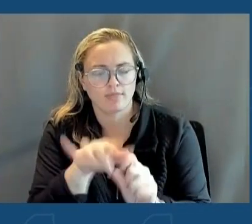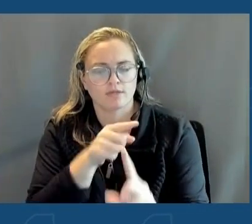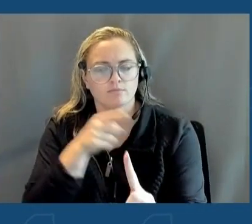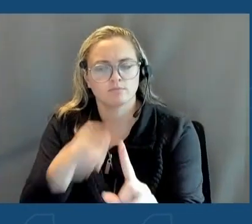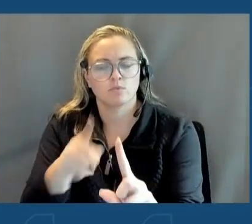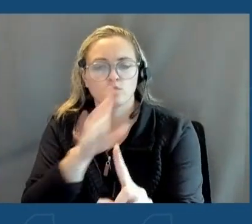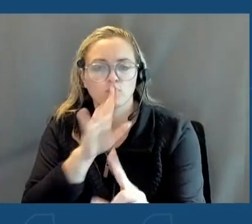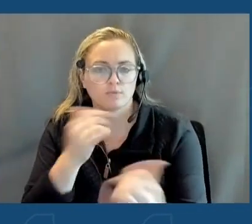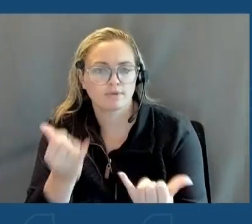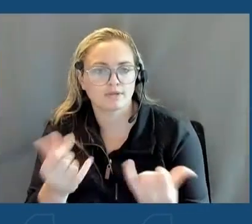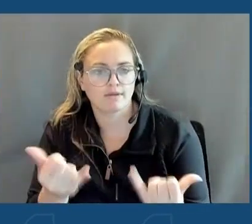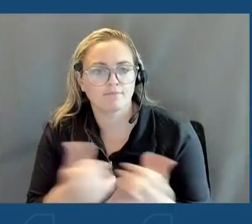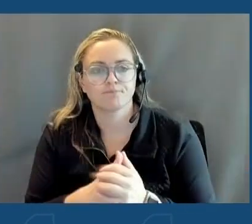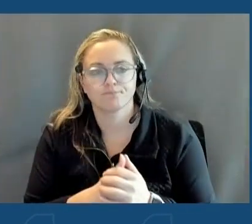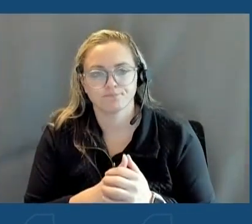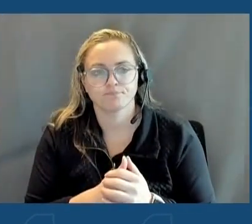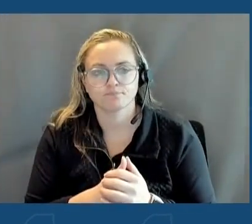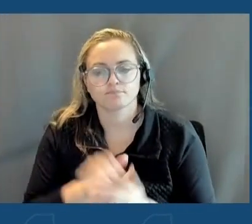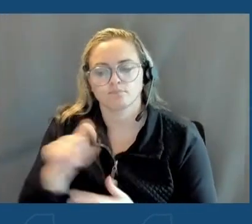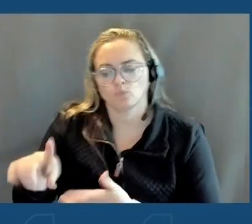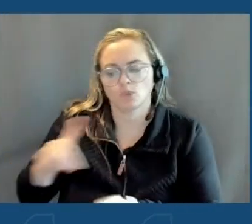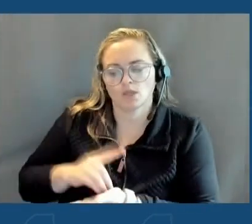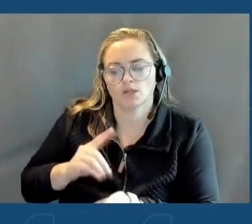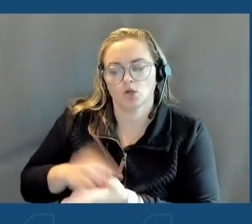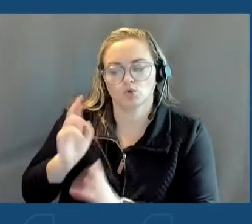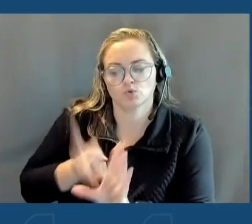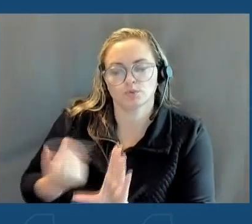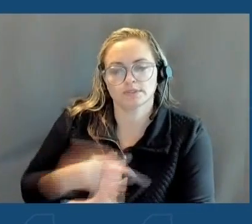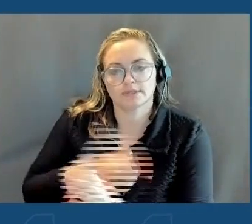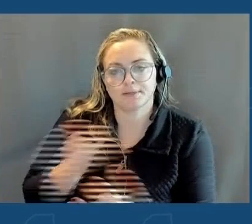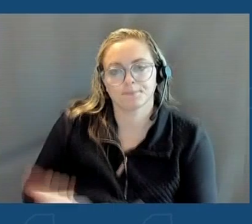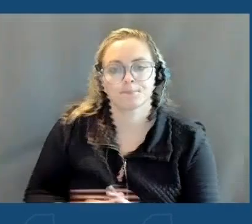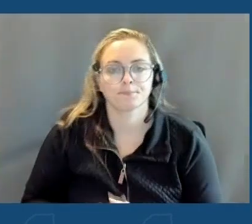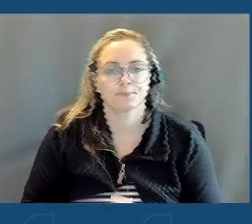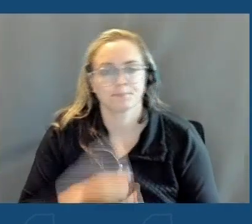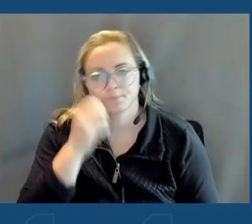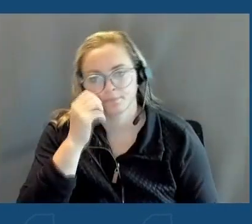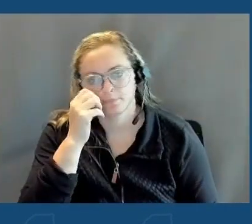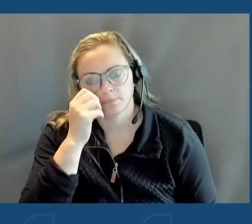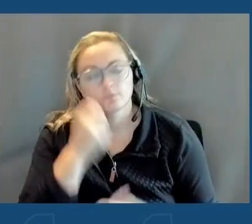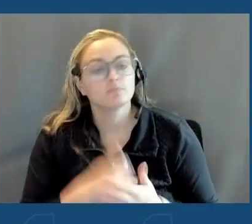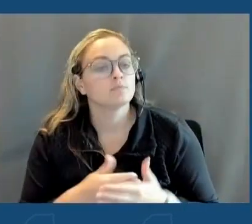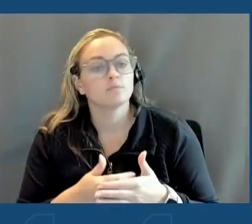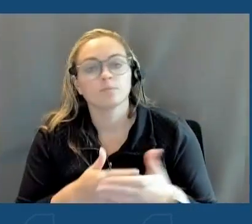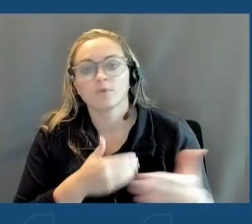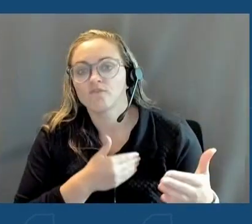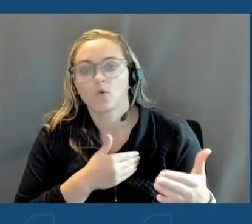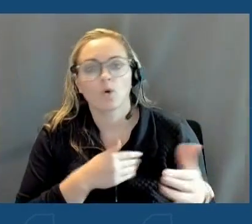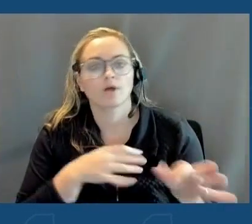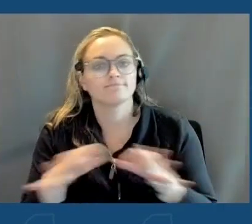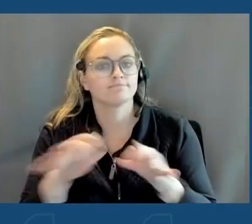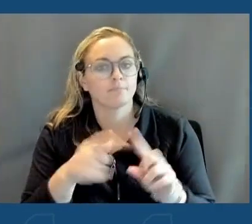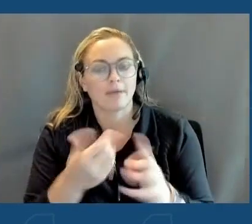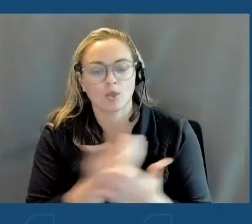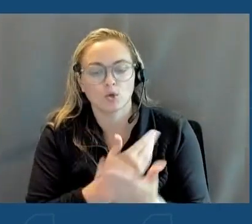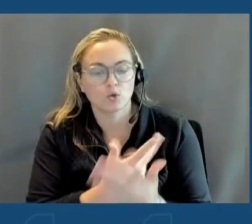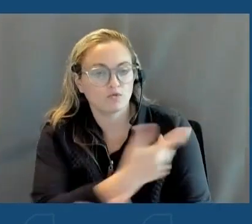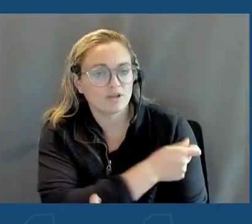YORKERS WILL BE ABLE TO GET A NEW VACCINE, BASED ON THE ABILITY TO ATTACK THE NEW STRAINS OF COVID, AND THAT IS